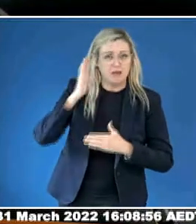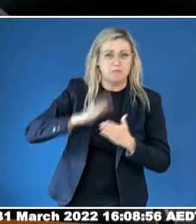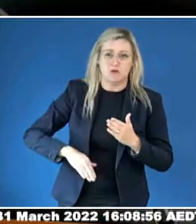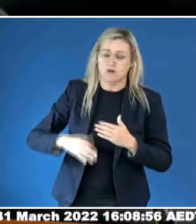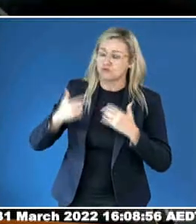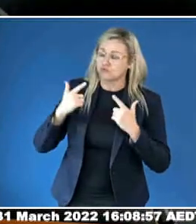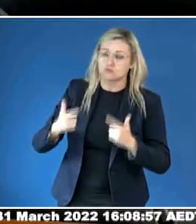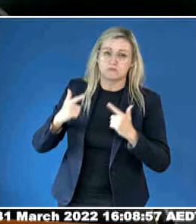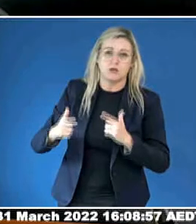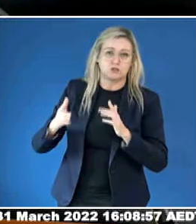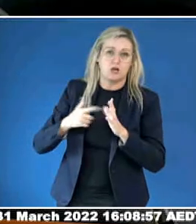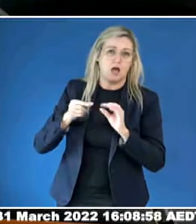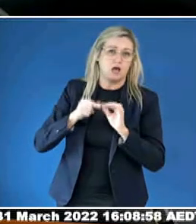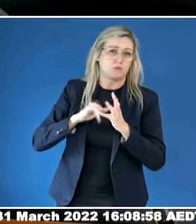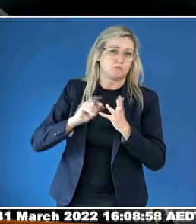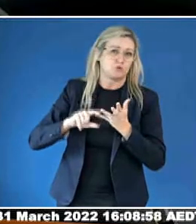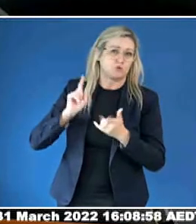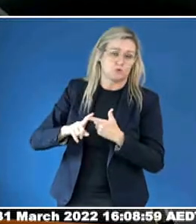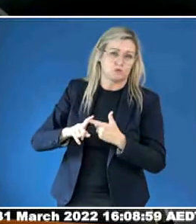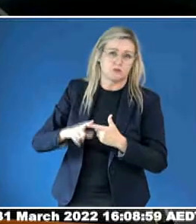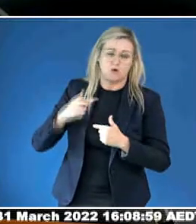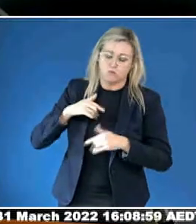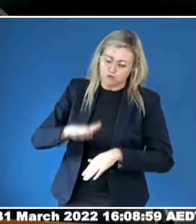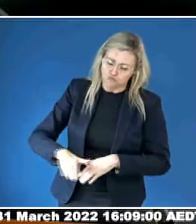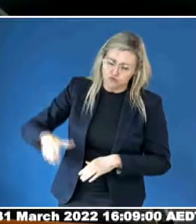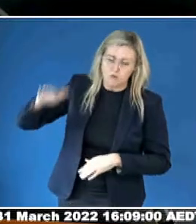Years of abuse, neglect and having to mask constantly to be deemed socially acceptable